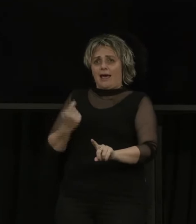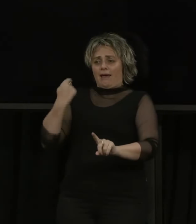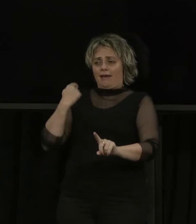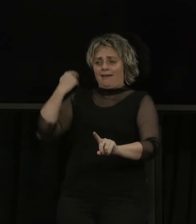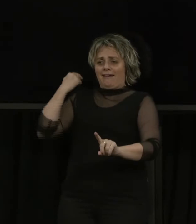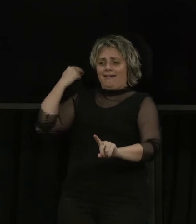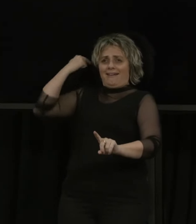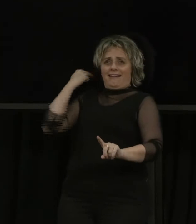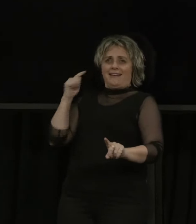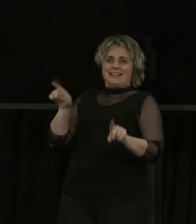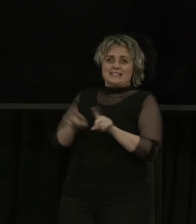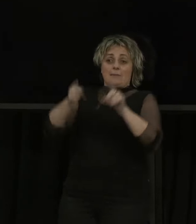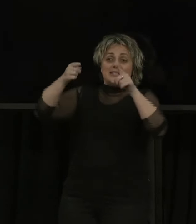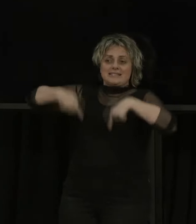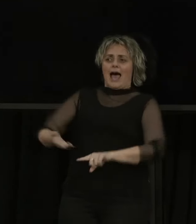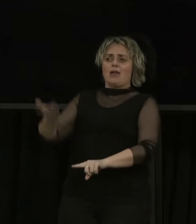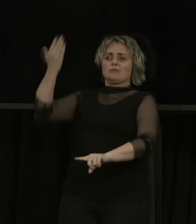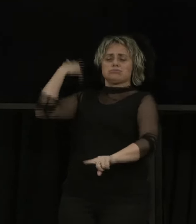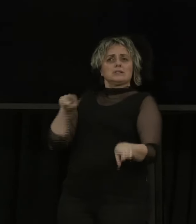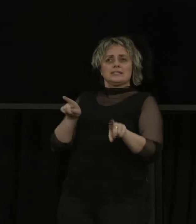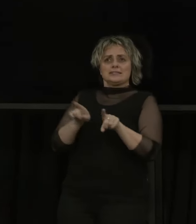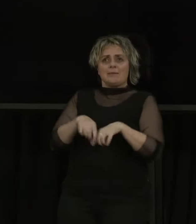contact tracers everyone, we